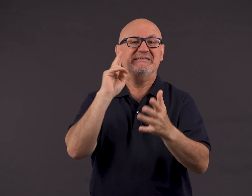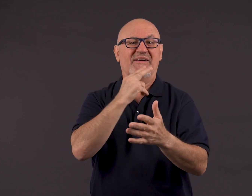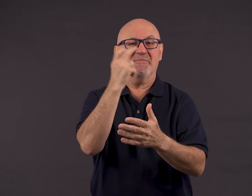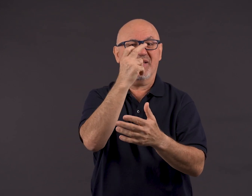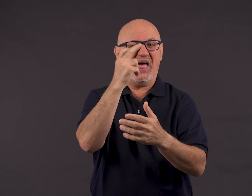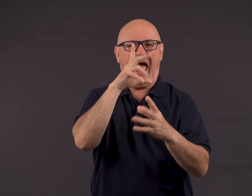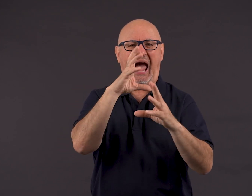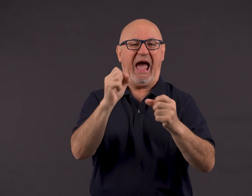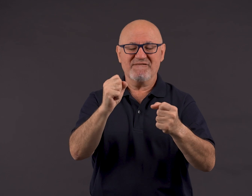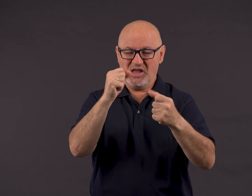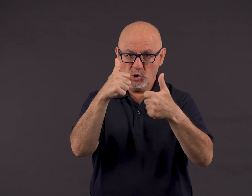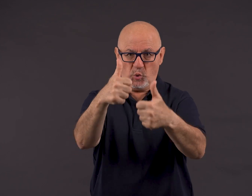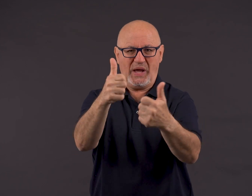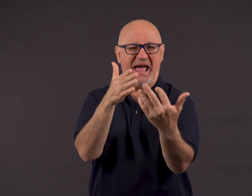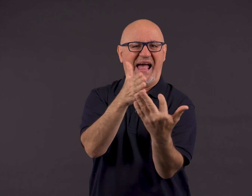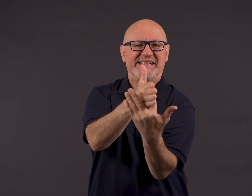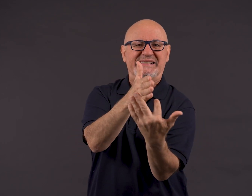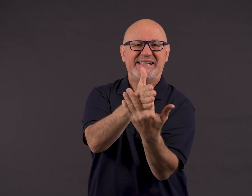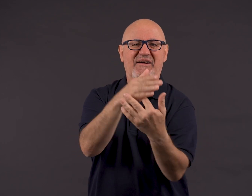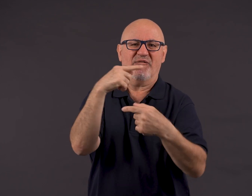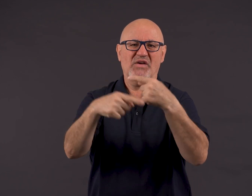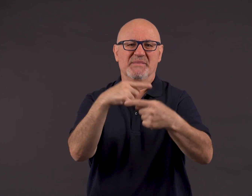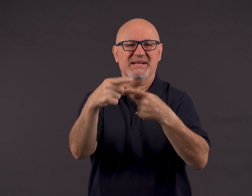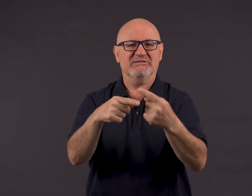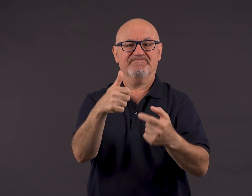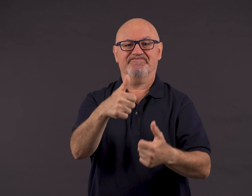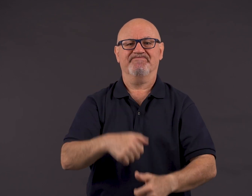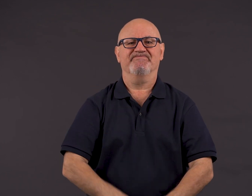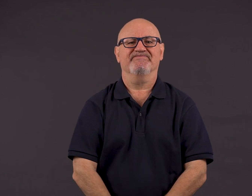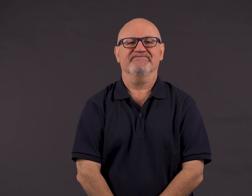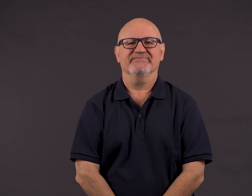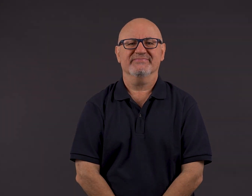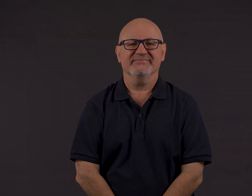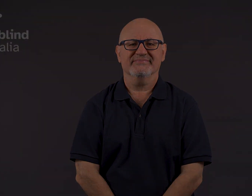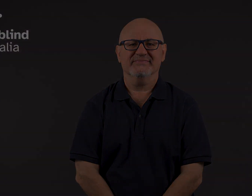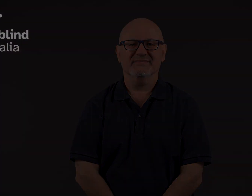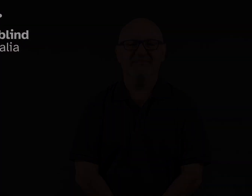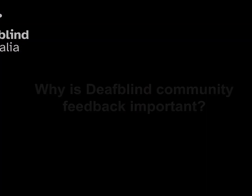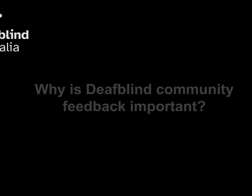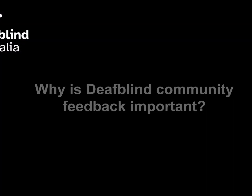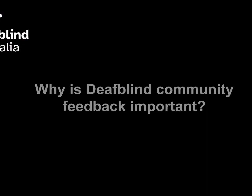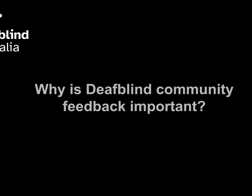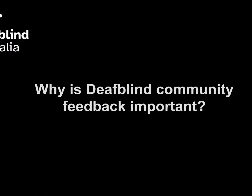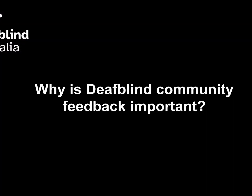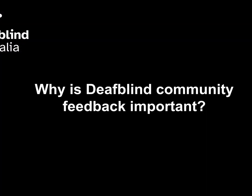they can improve and adapt information to meet the needs of Deafblind people.